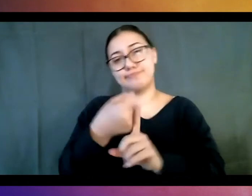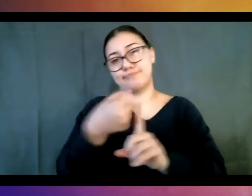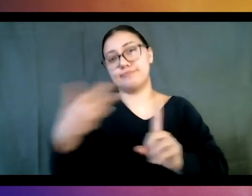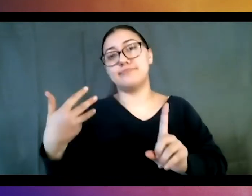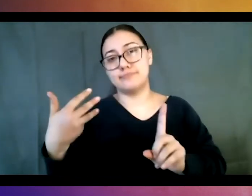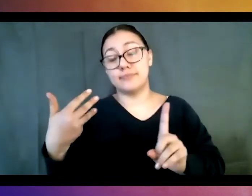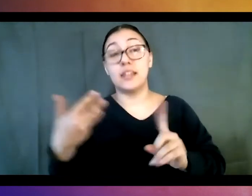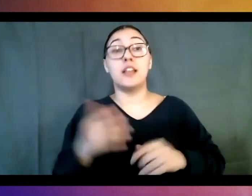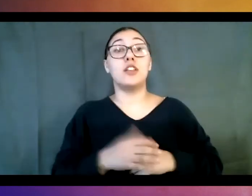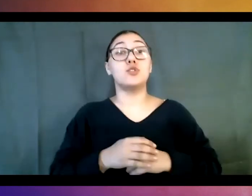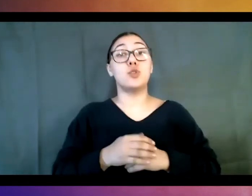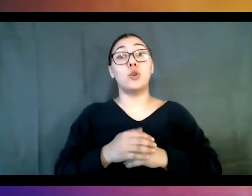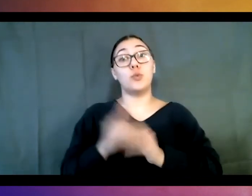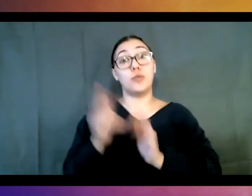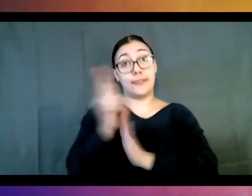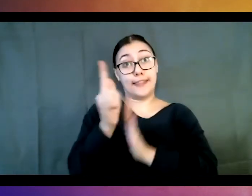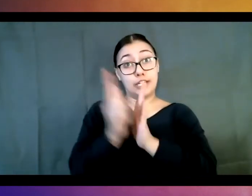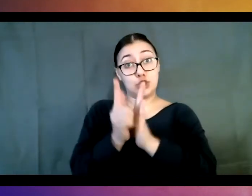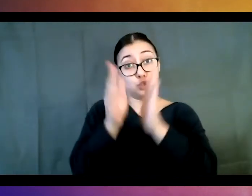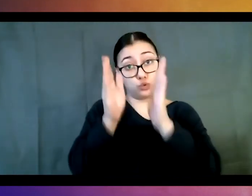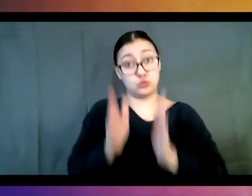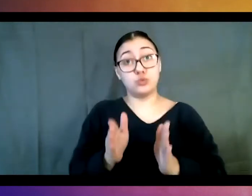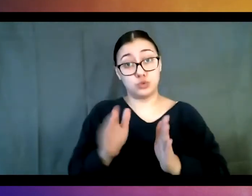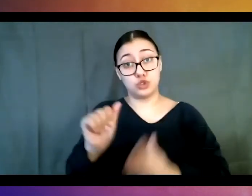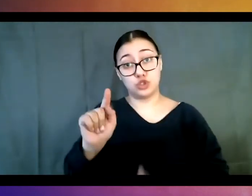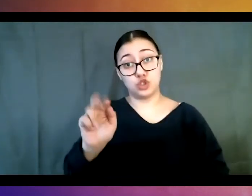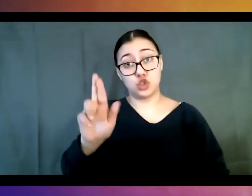complainant's allegations of discriminatory treatment